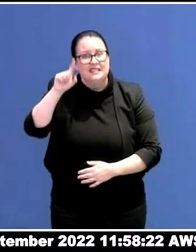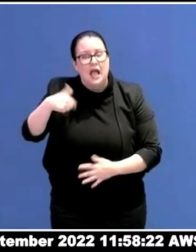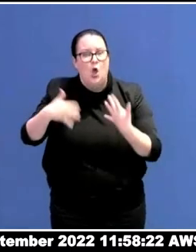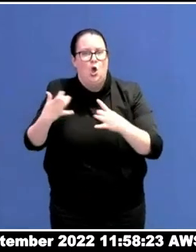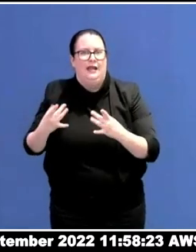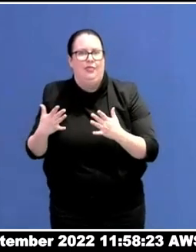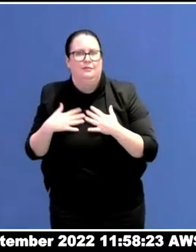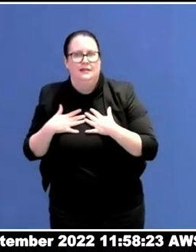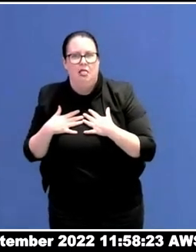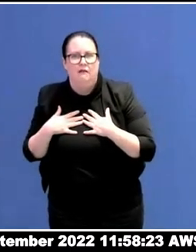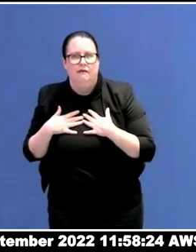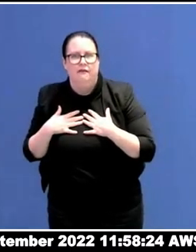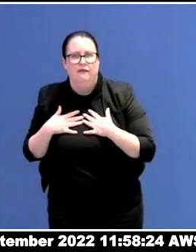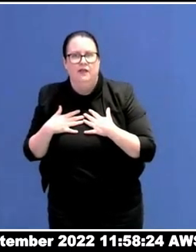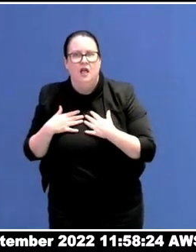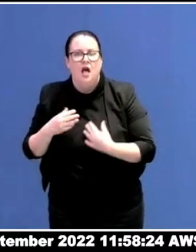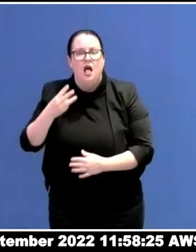Three of those young people have had to be resuscitated.